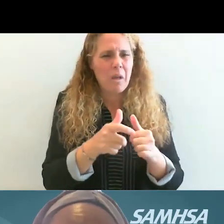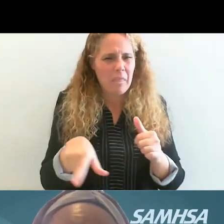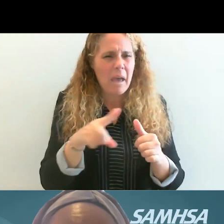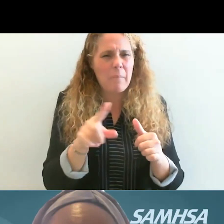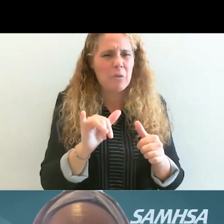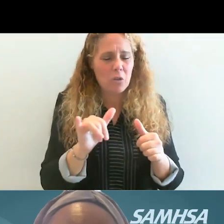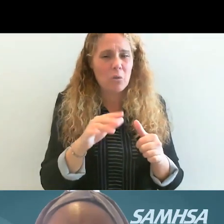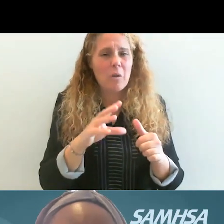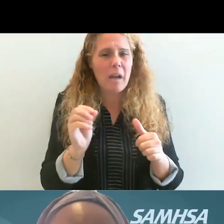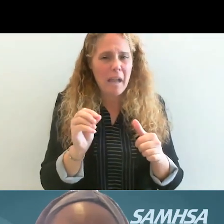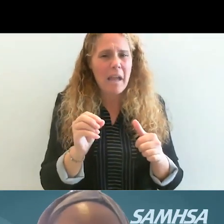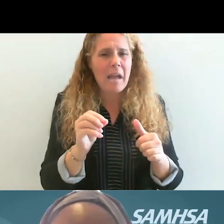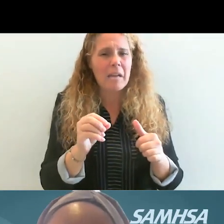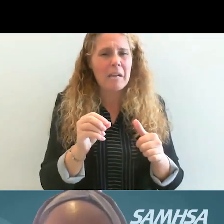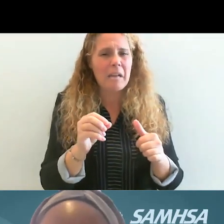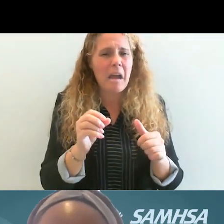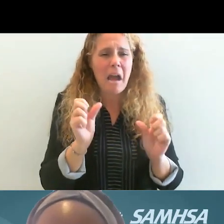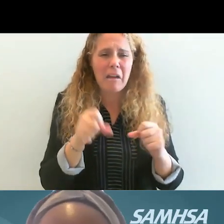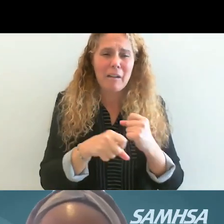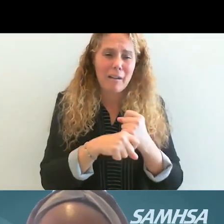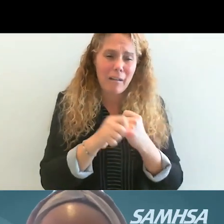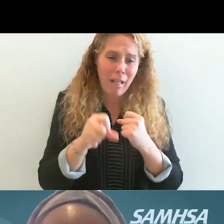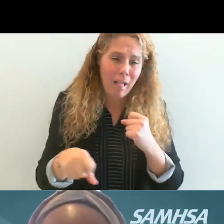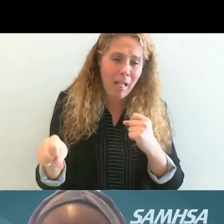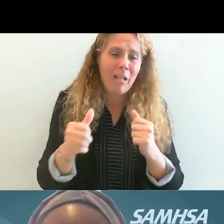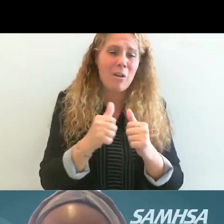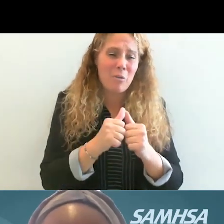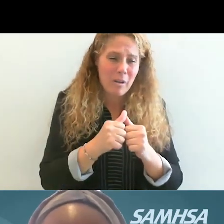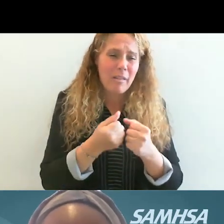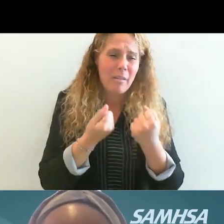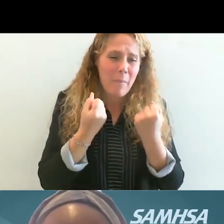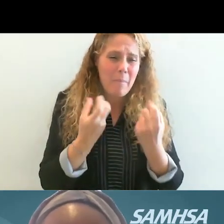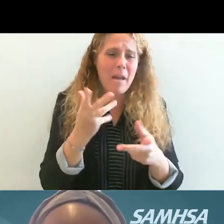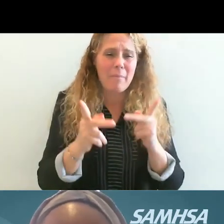PAYERS FROM INVOLVED. I COULD GO ON WITH THE LIST OF THE PEOPLE IN THE STATE ENTITIES